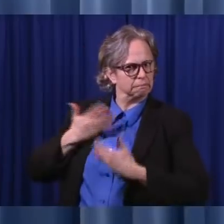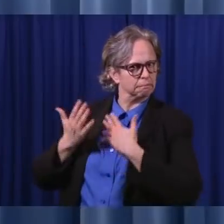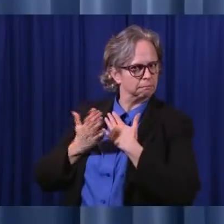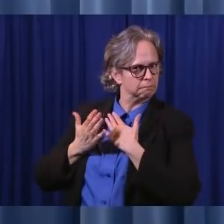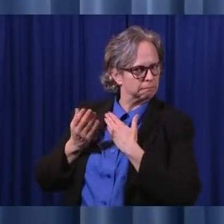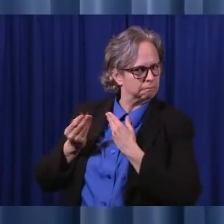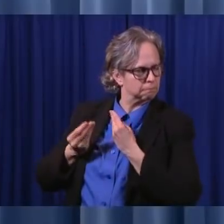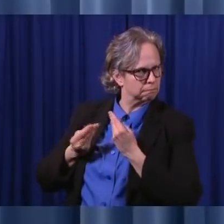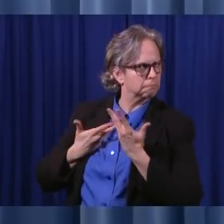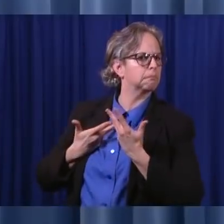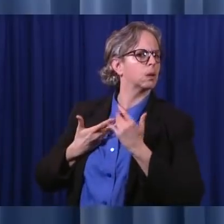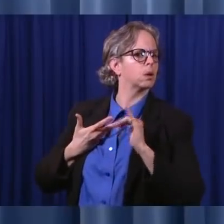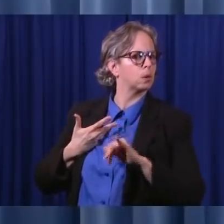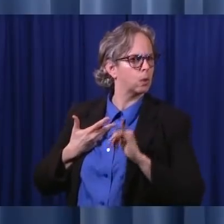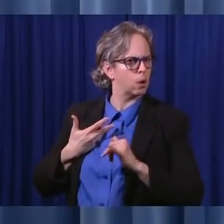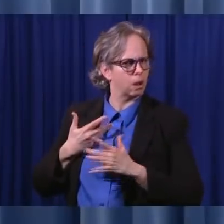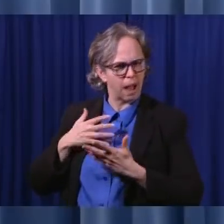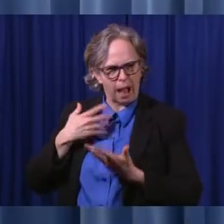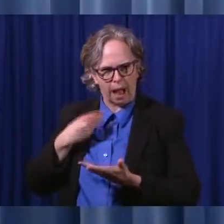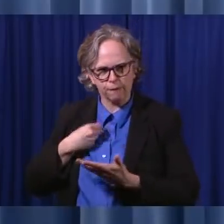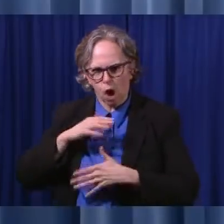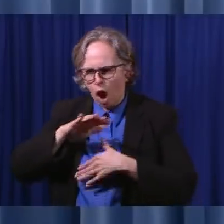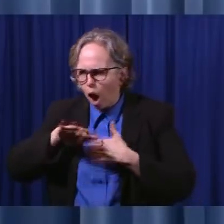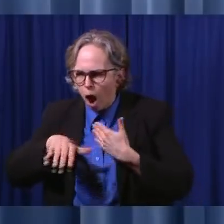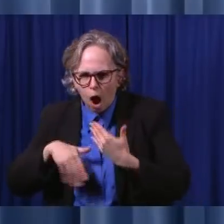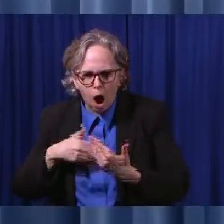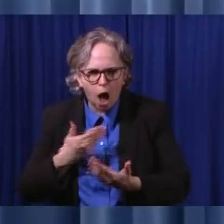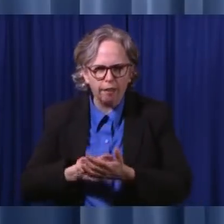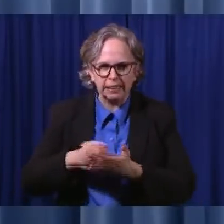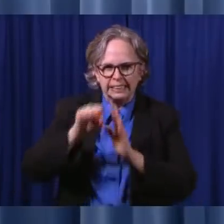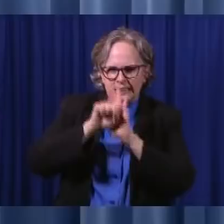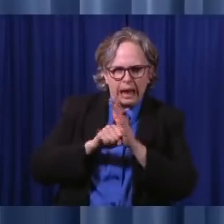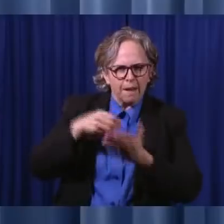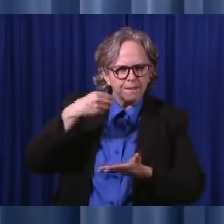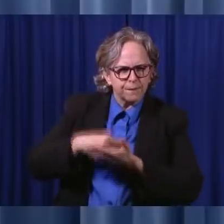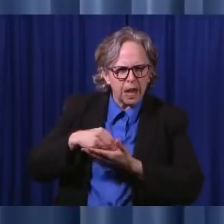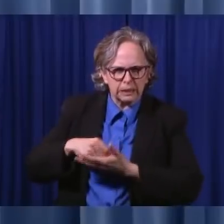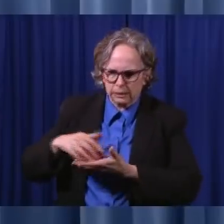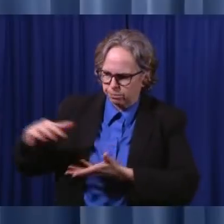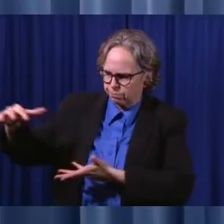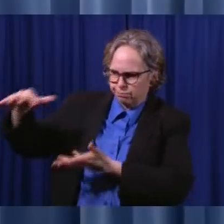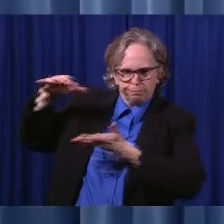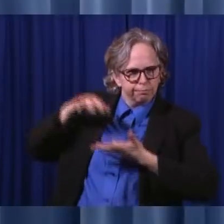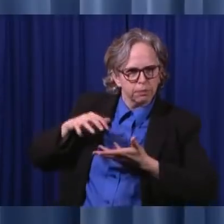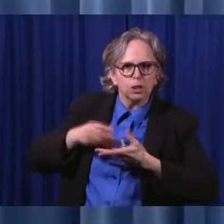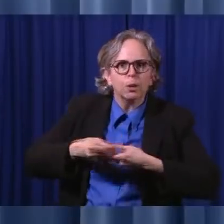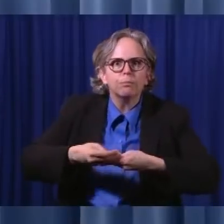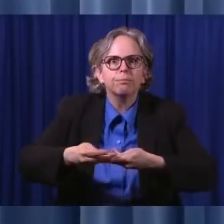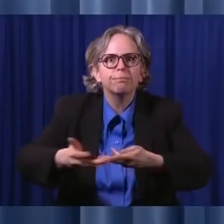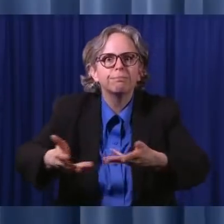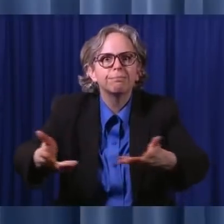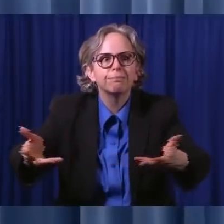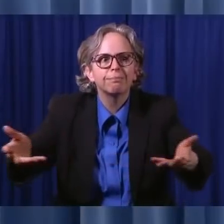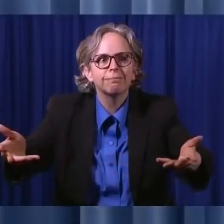ACTIVITIES AT THE FAIR, AND WE'RE JUST FOLLOWING AND THE DIRECTOR AND THEN THERE'S THE PROCESS OF DISTRIBUTING ALLSTATE